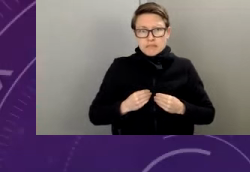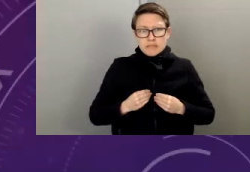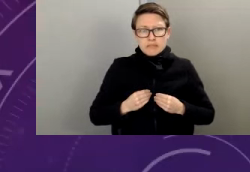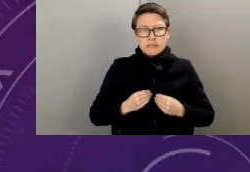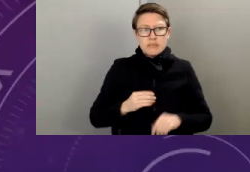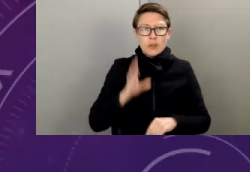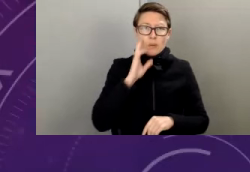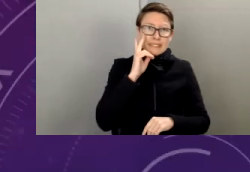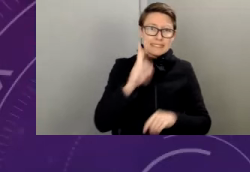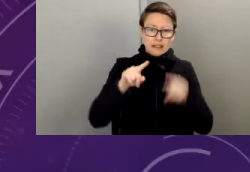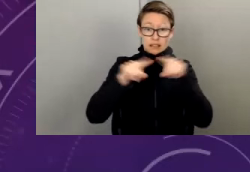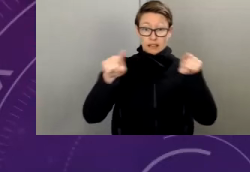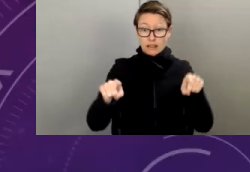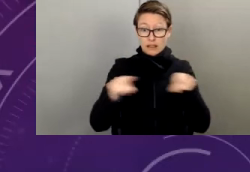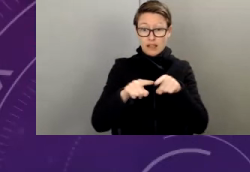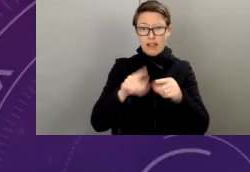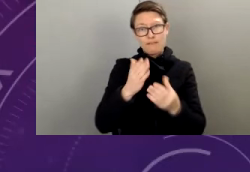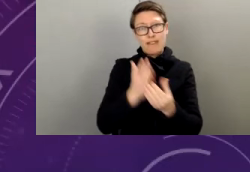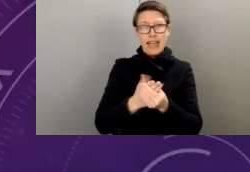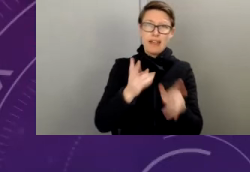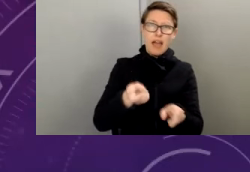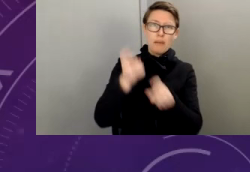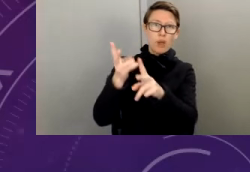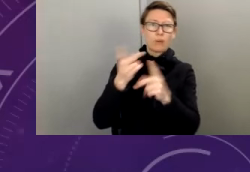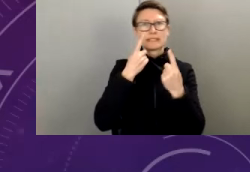Upload it successfully if you don't have the file format